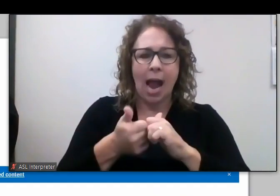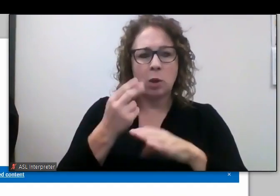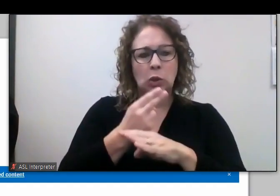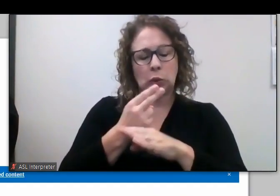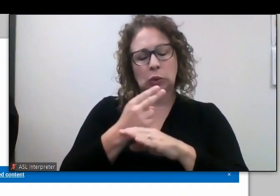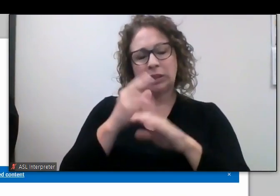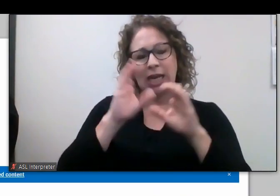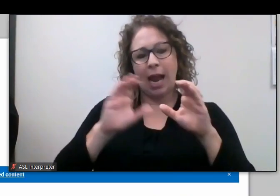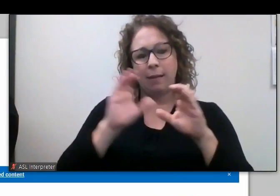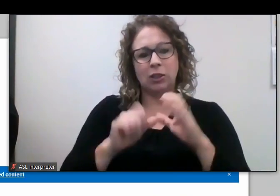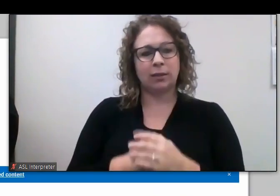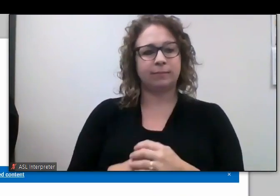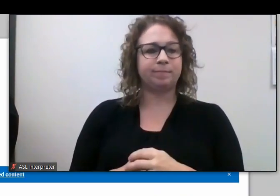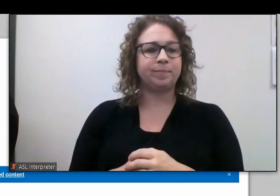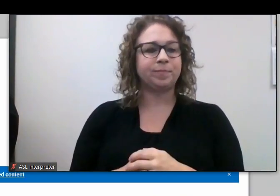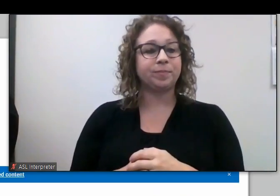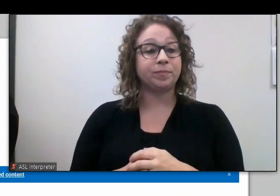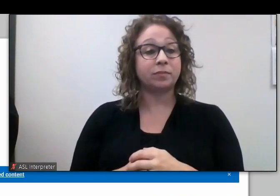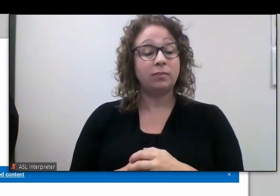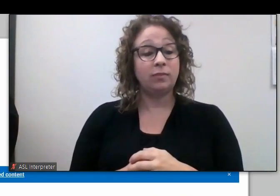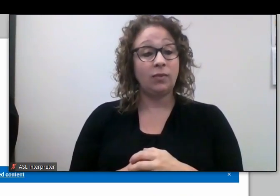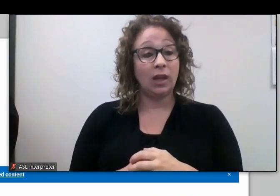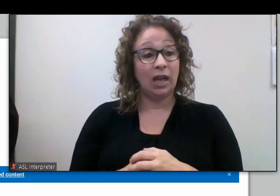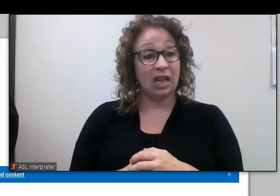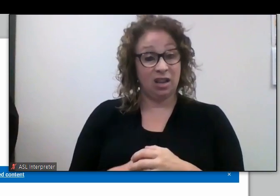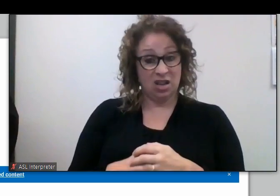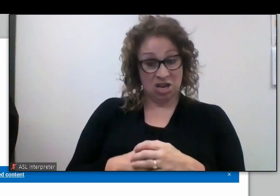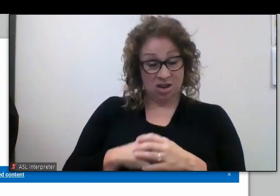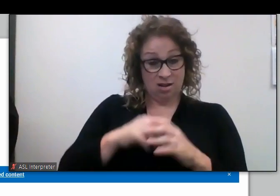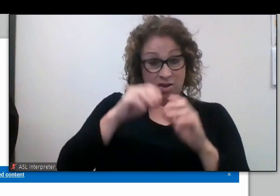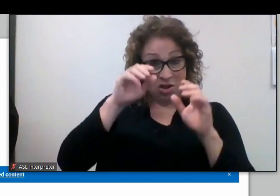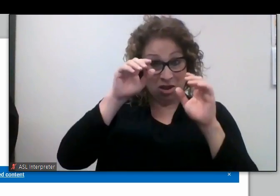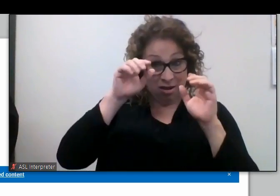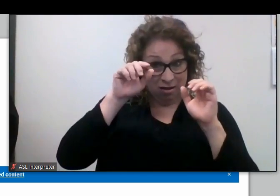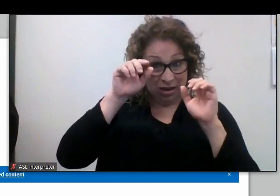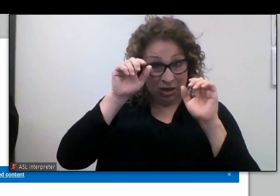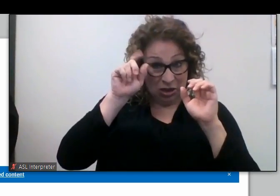So, should you do your captions yourself or should you outsource them?